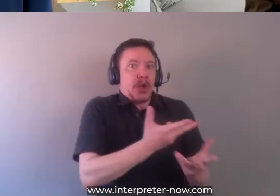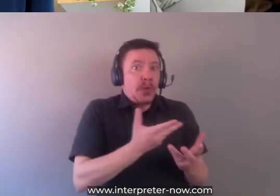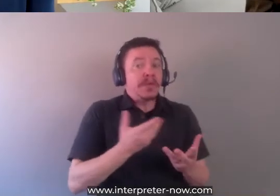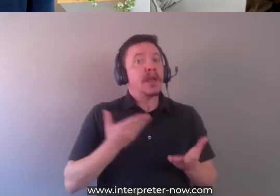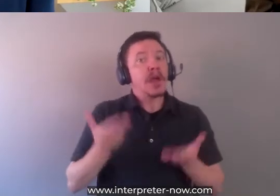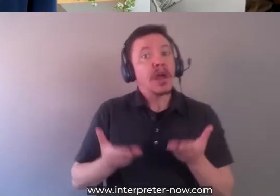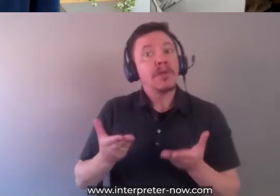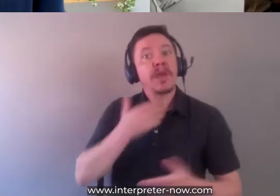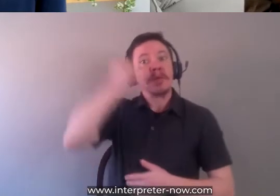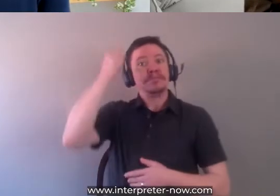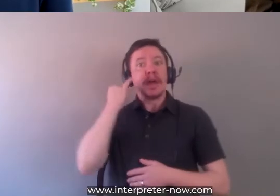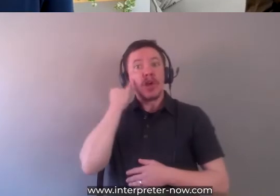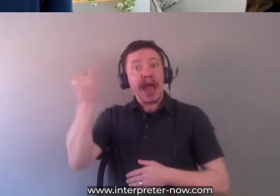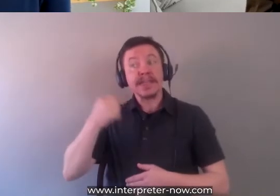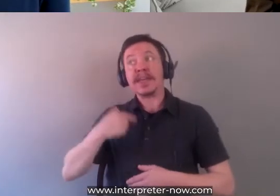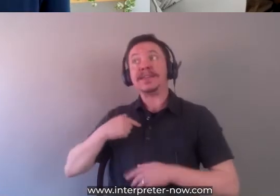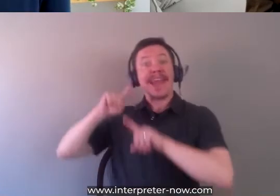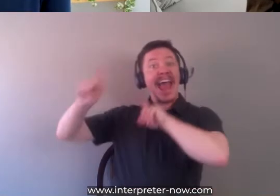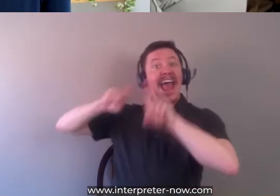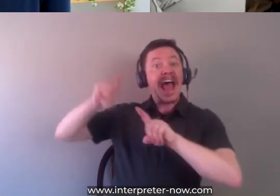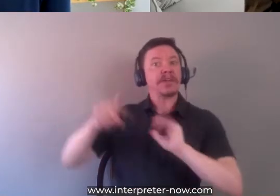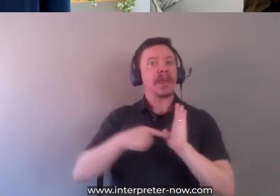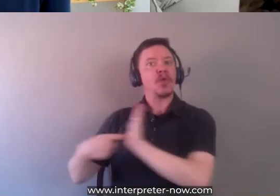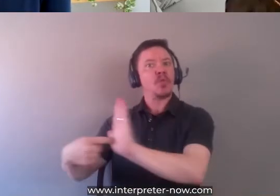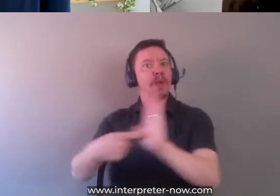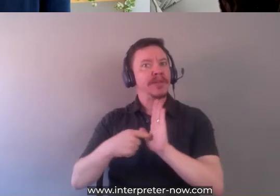affected communities. Have you heard anything about this type of technology? Have you ever